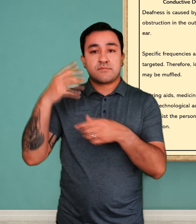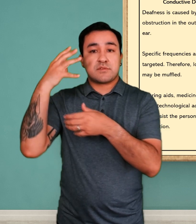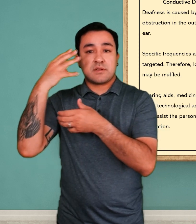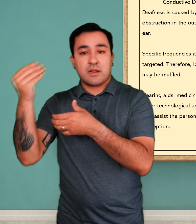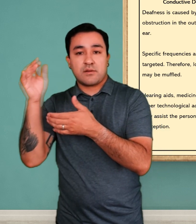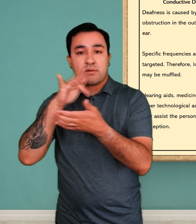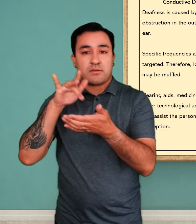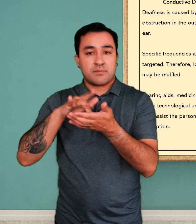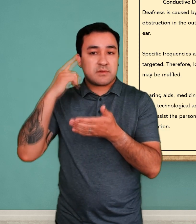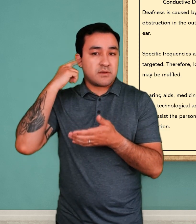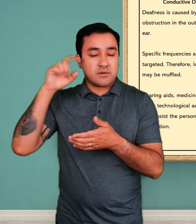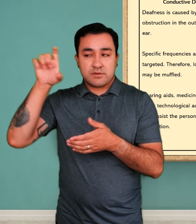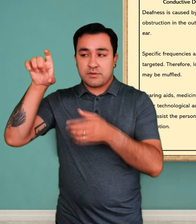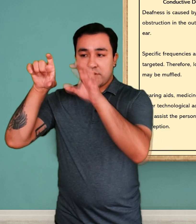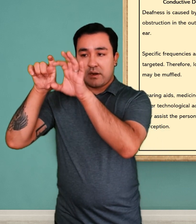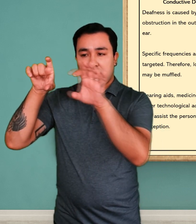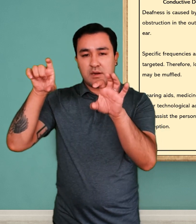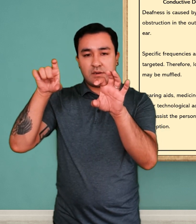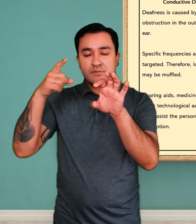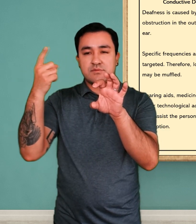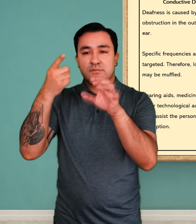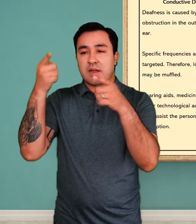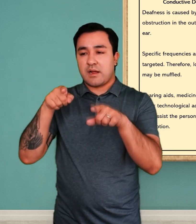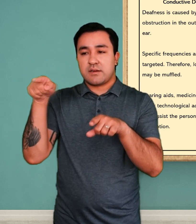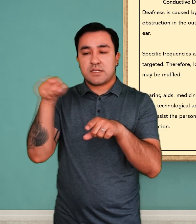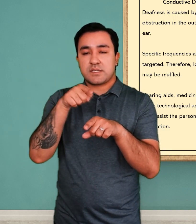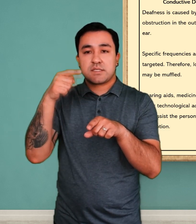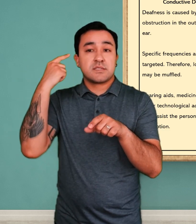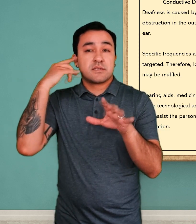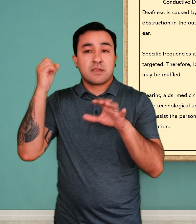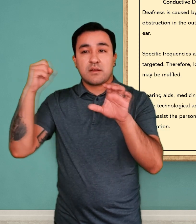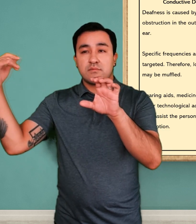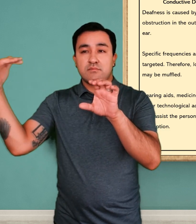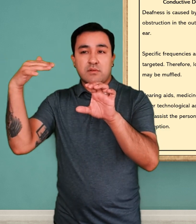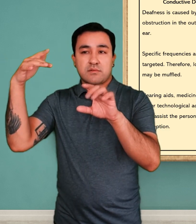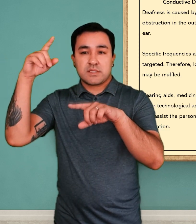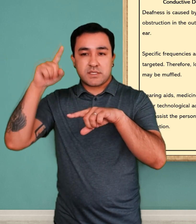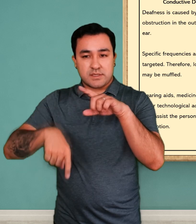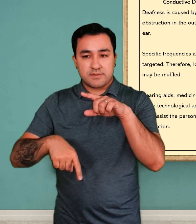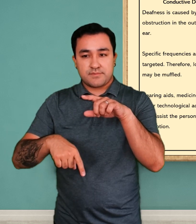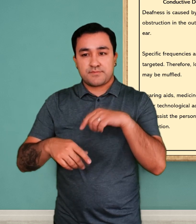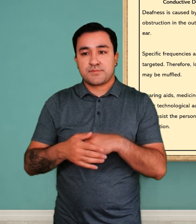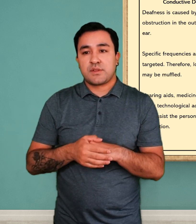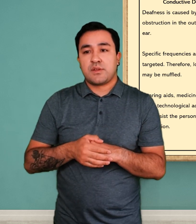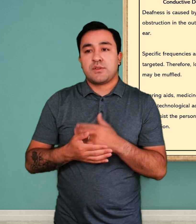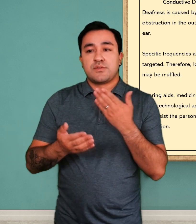This can be caused by an obstruction, something blocking the ear canal, or by disease.